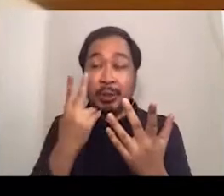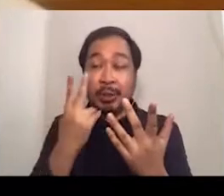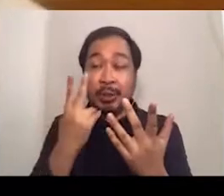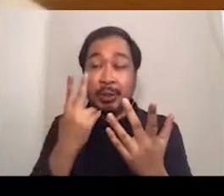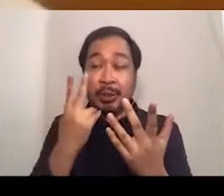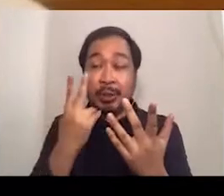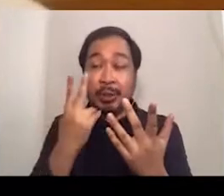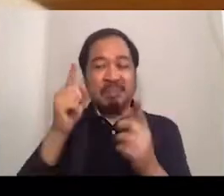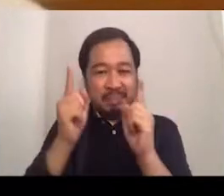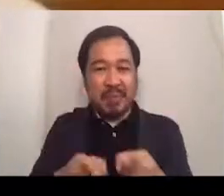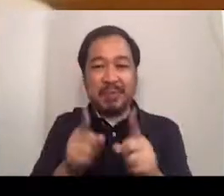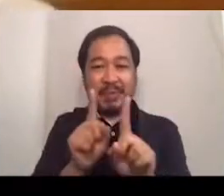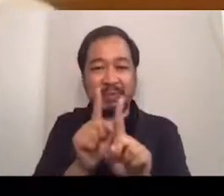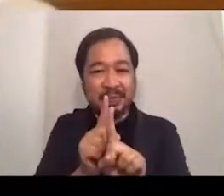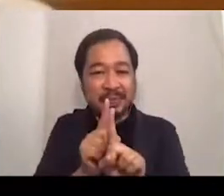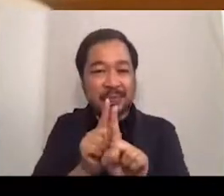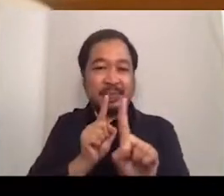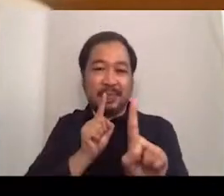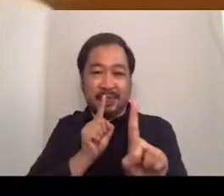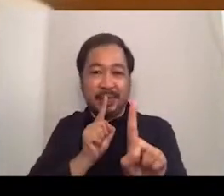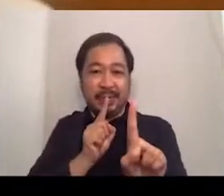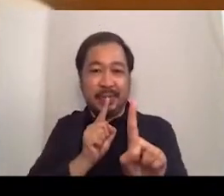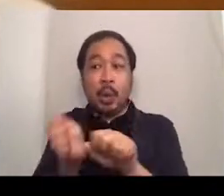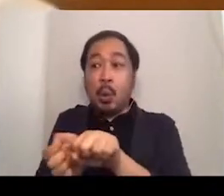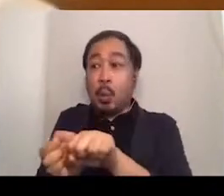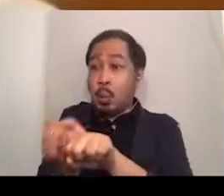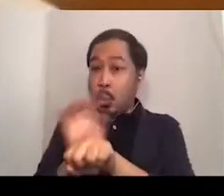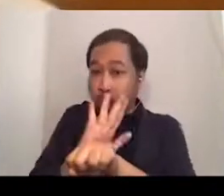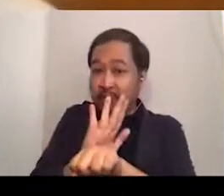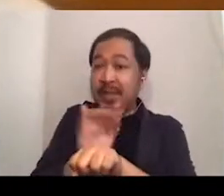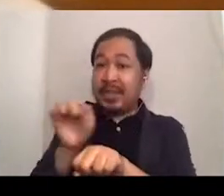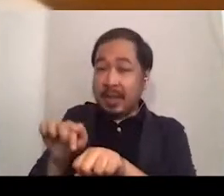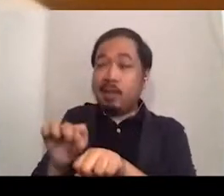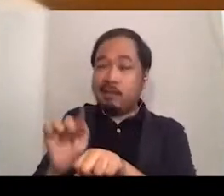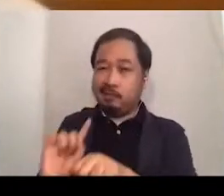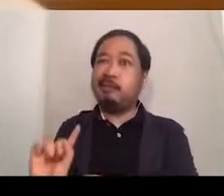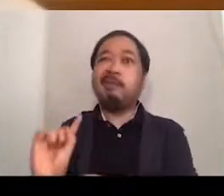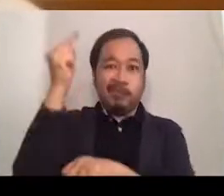where technology and social media are being used on a massive scale